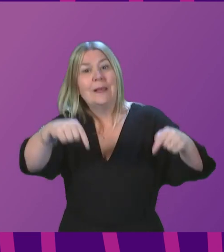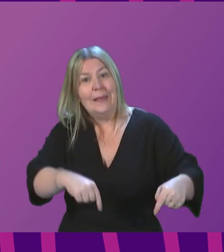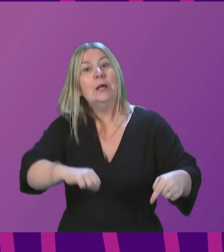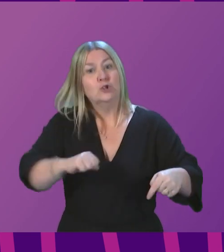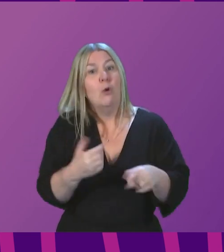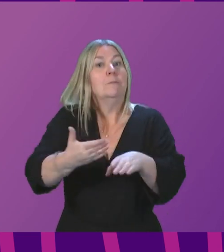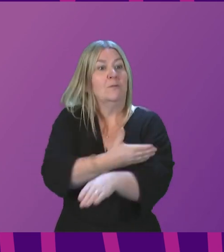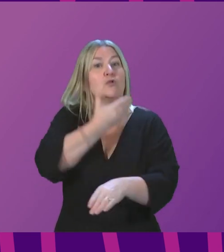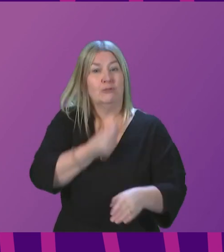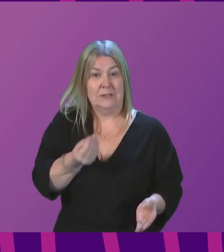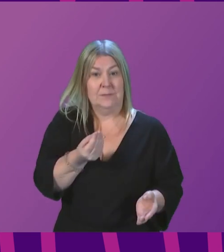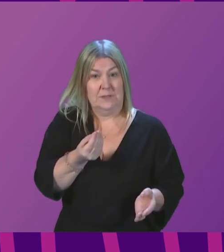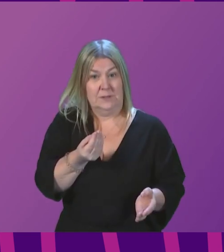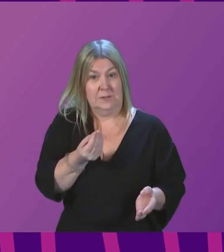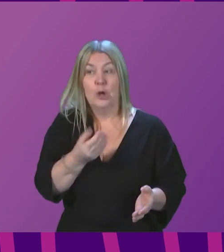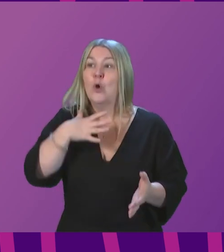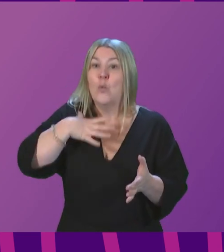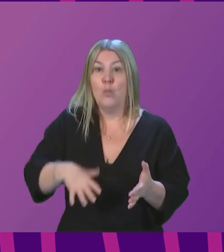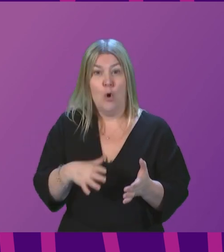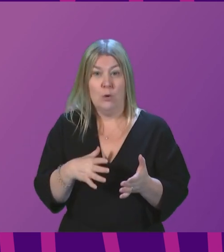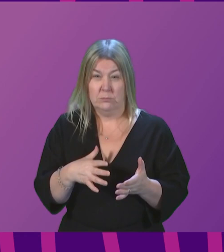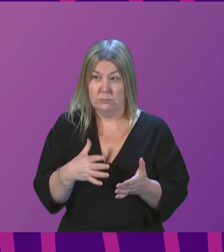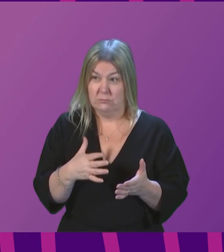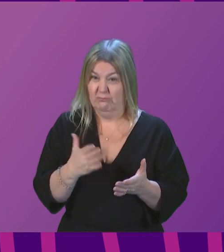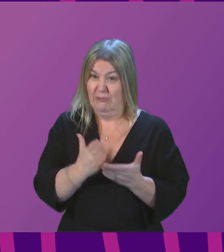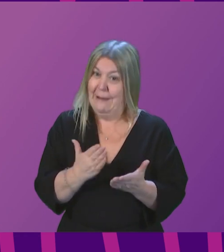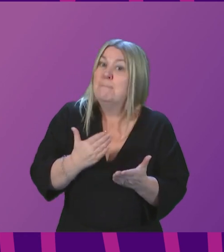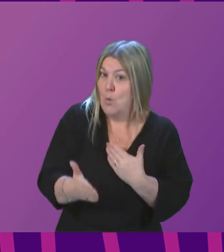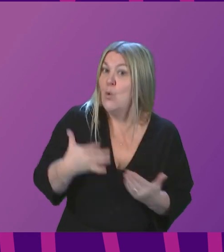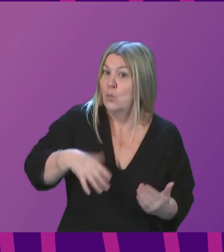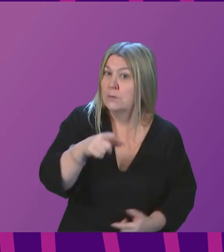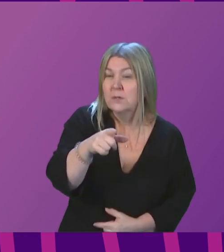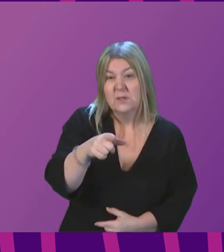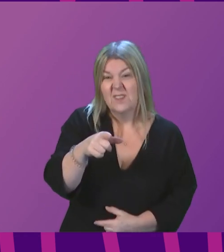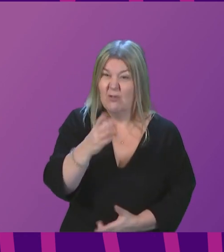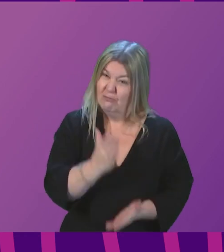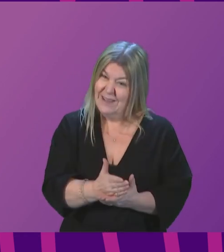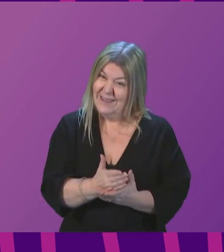Christmas and by wanting to introduce even tougher restrictions, she has simply made the wrong call?